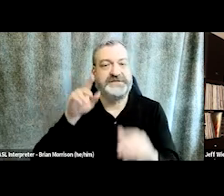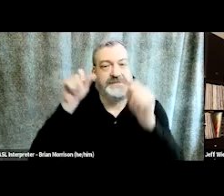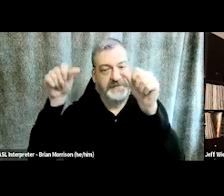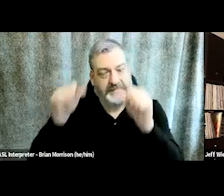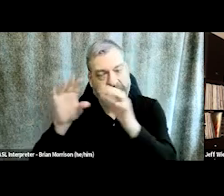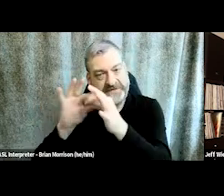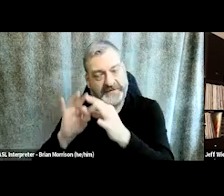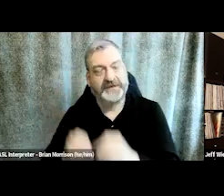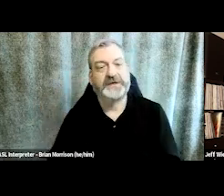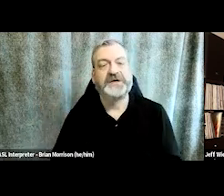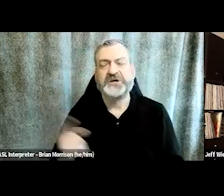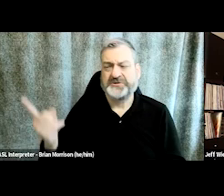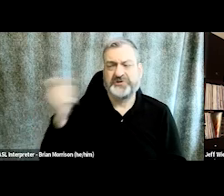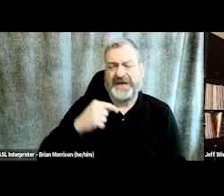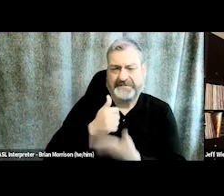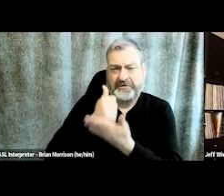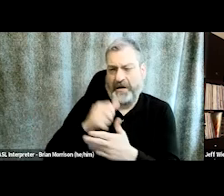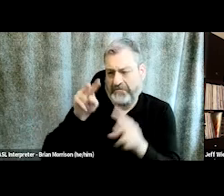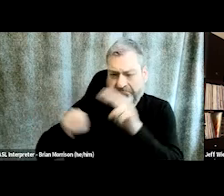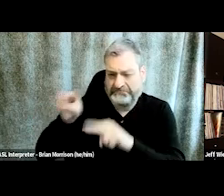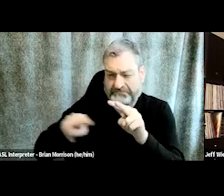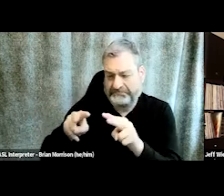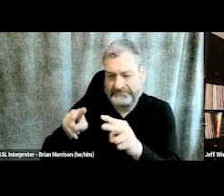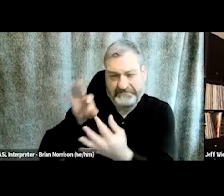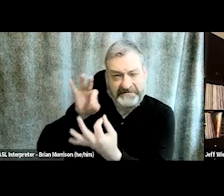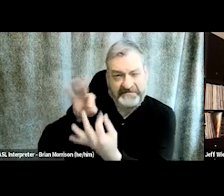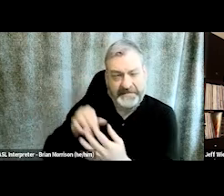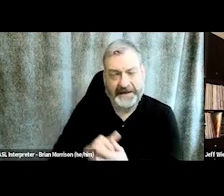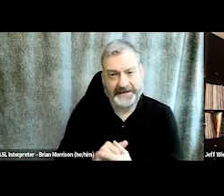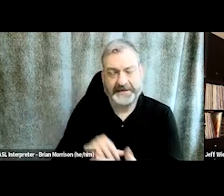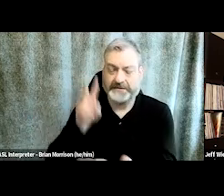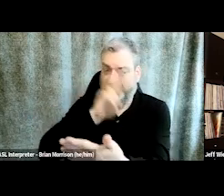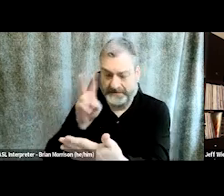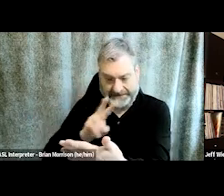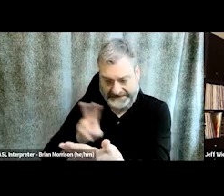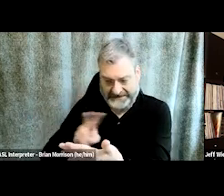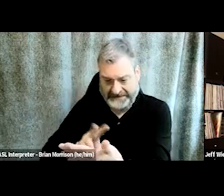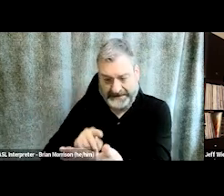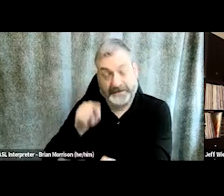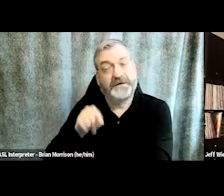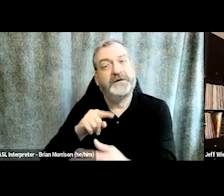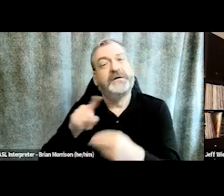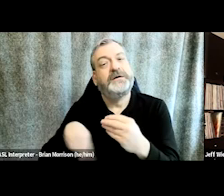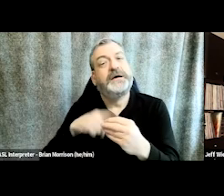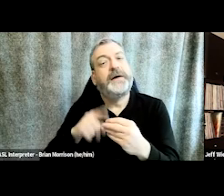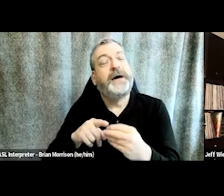of eyes to look at, and she asked me to read through it. It was about a deadline and instructions